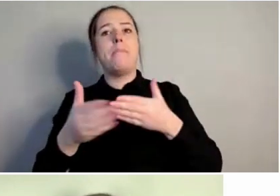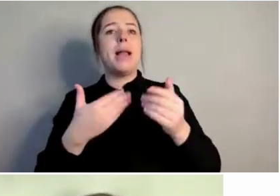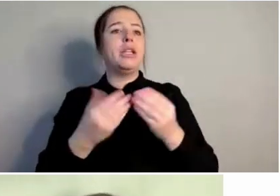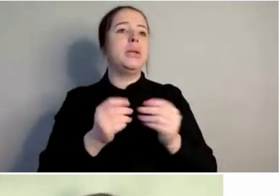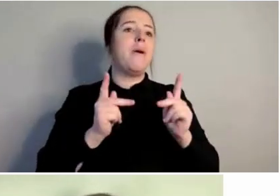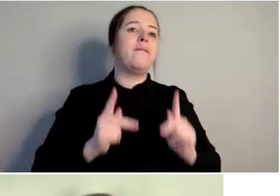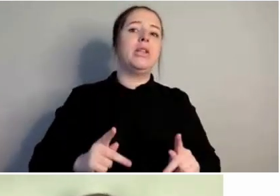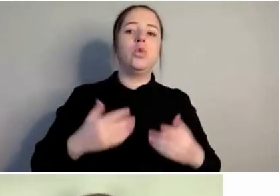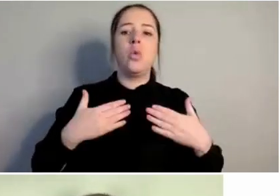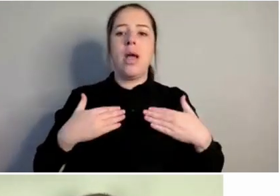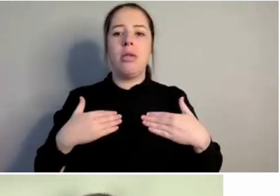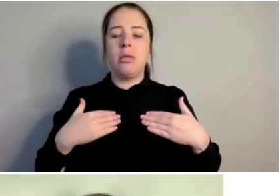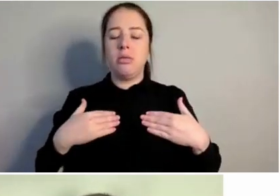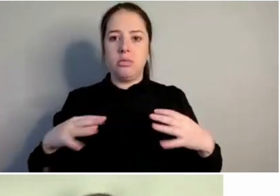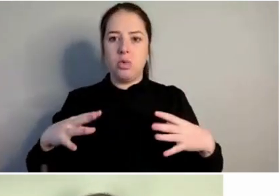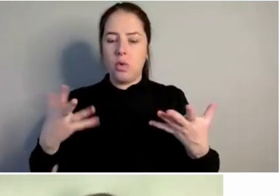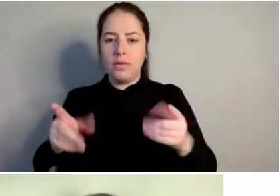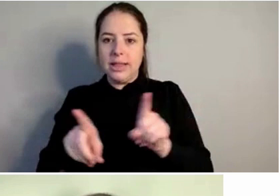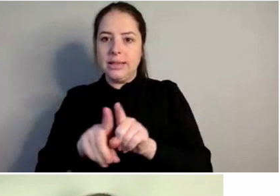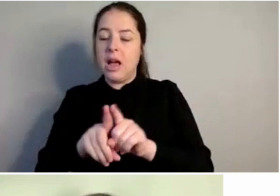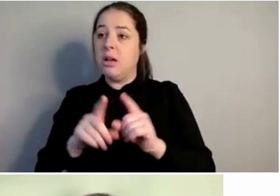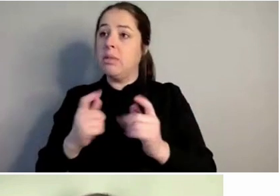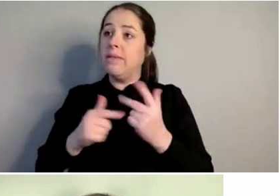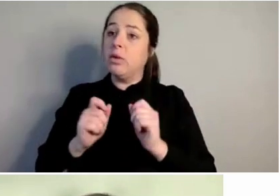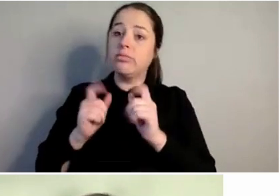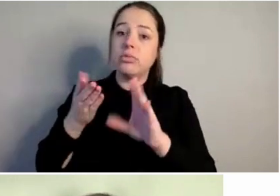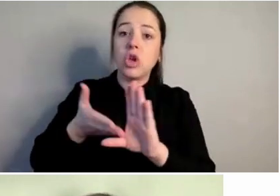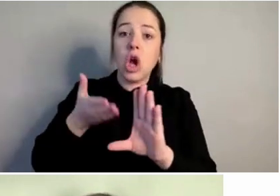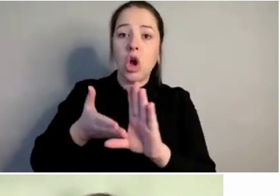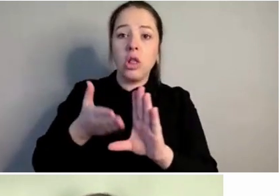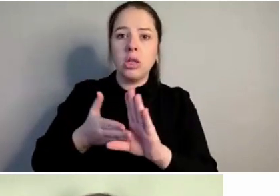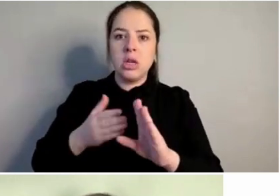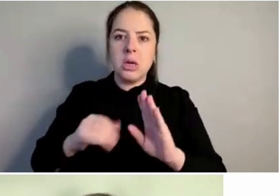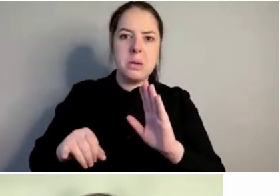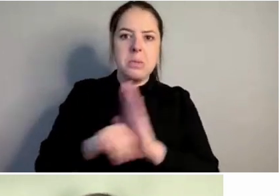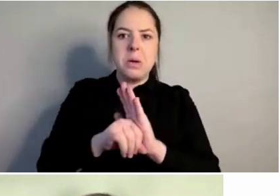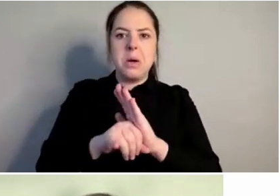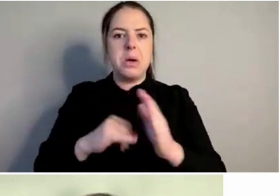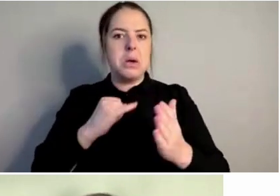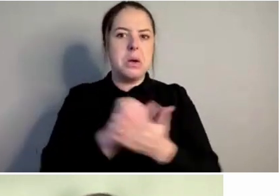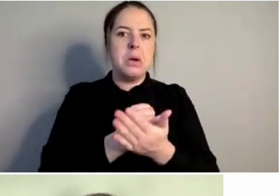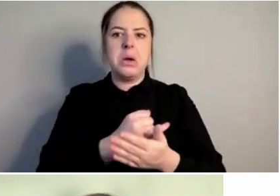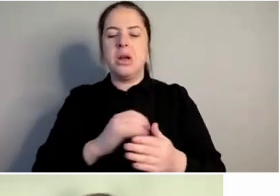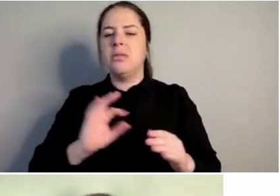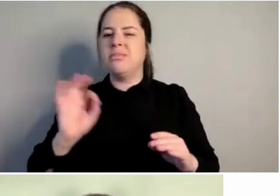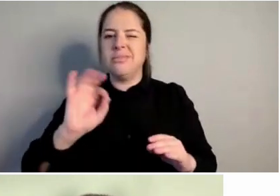So the idea of going to a psychologist is about really thinking about where you're going mentally, how you're going,